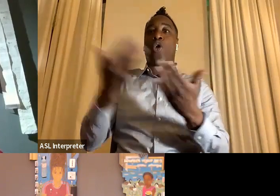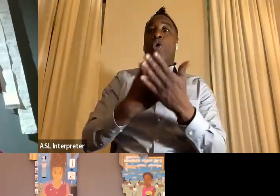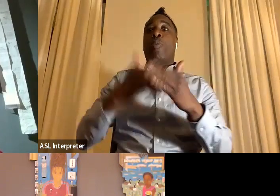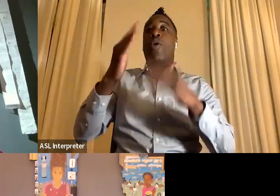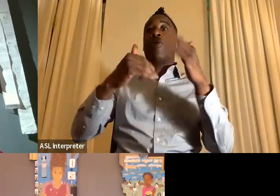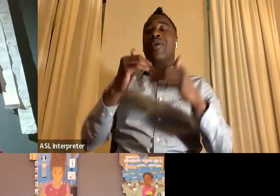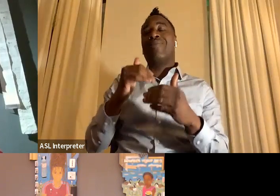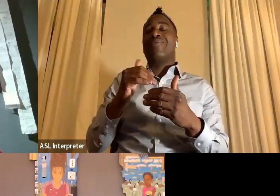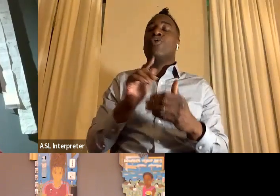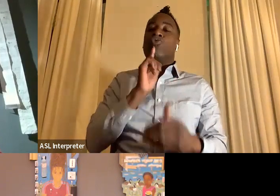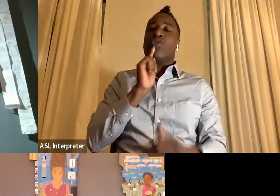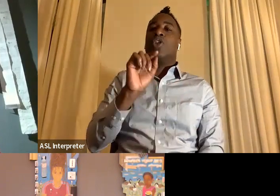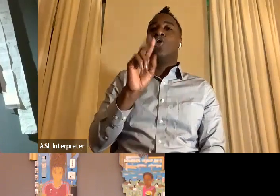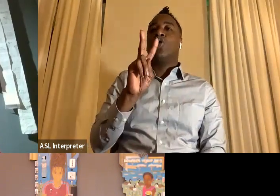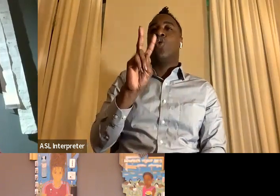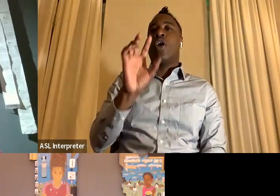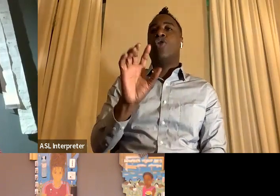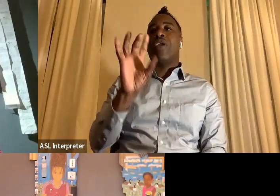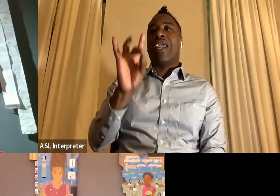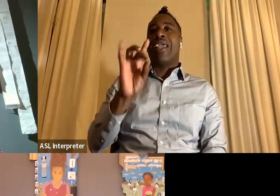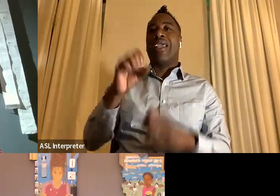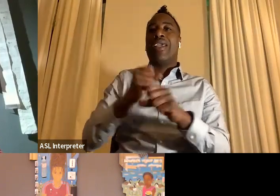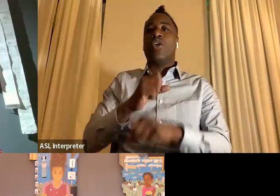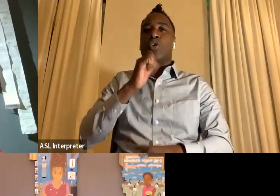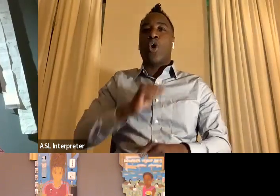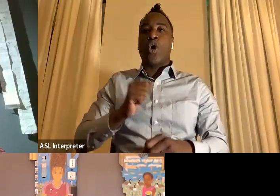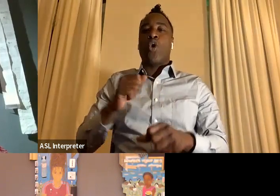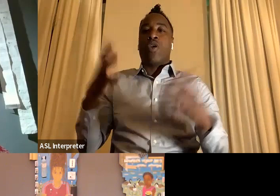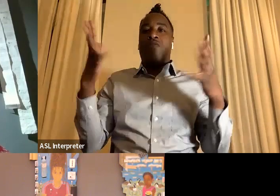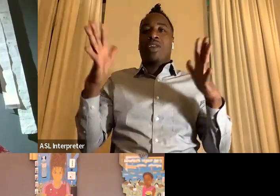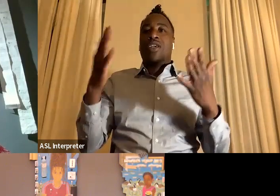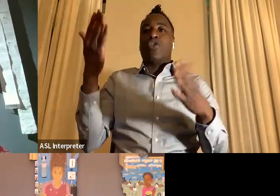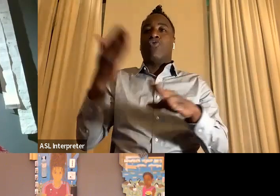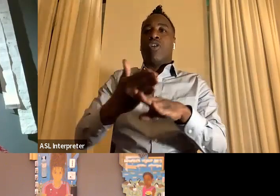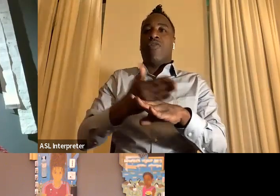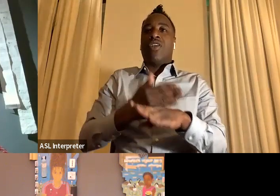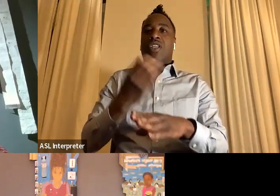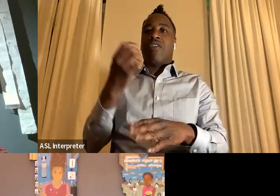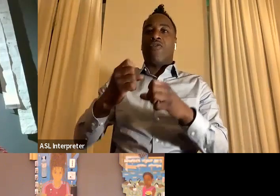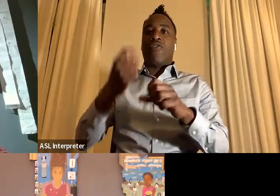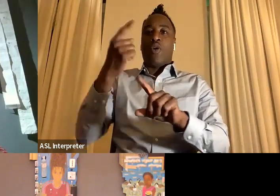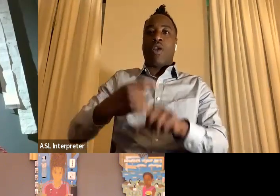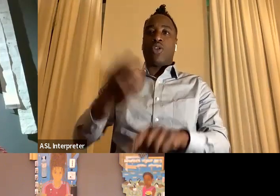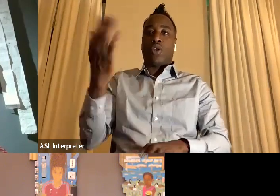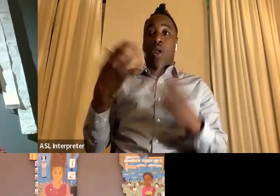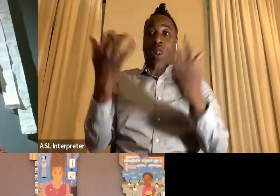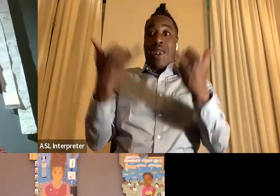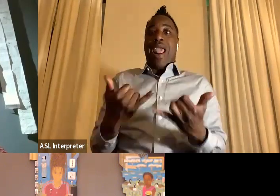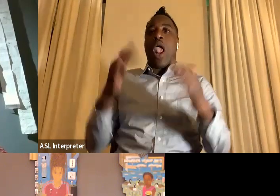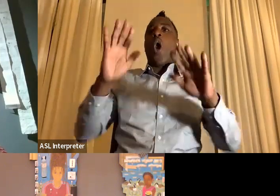We completed a renovation project a few months ago, and we are now open to doing a many exhibitions